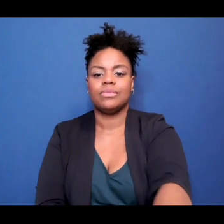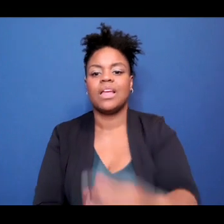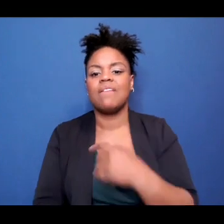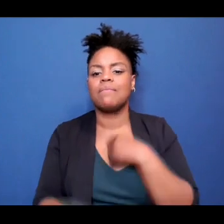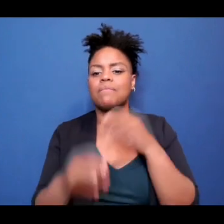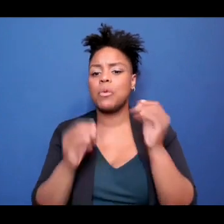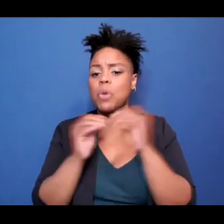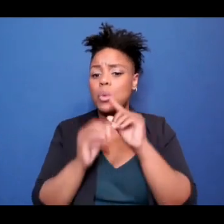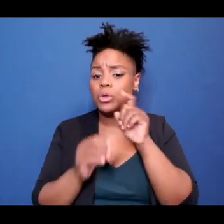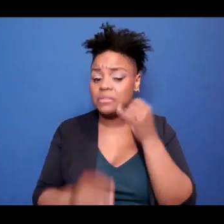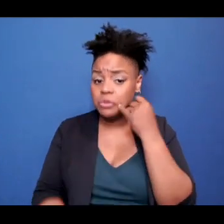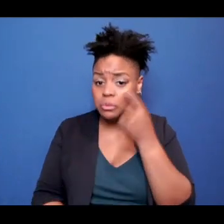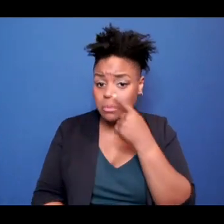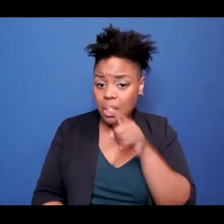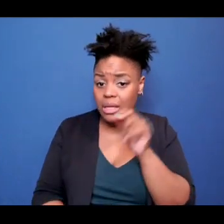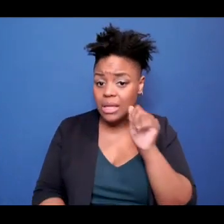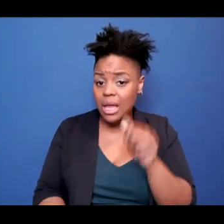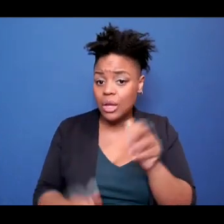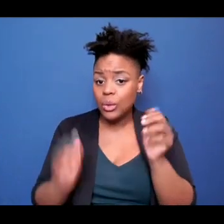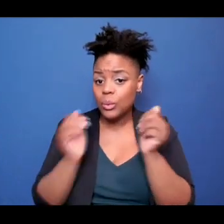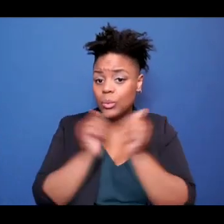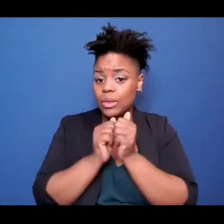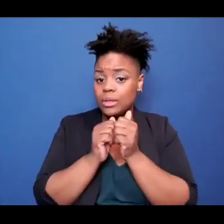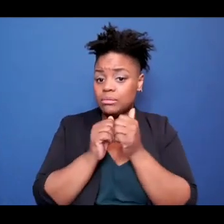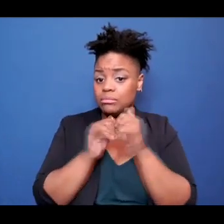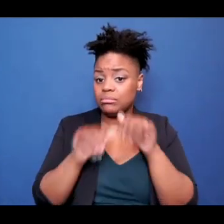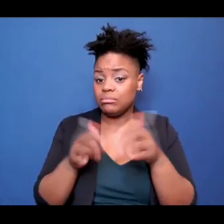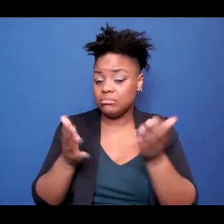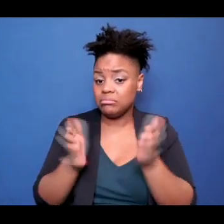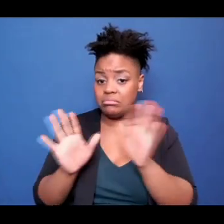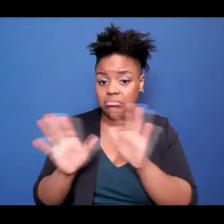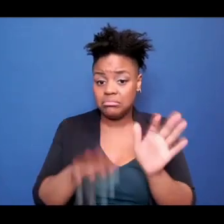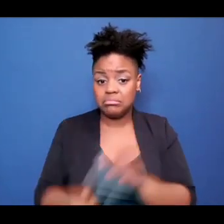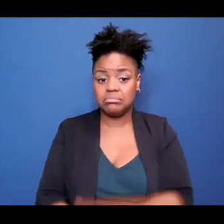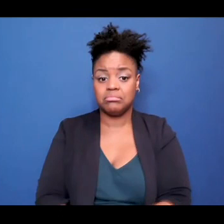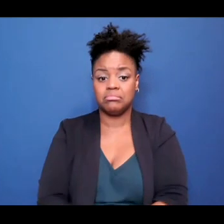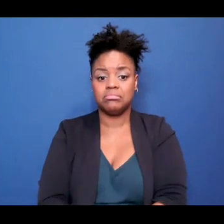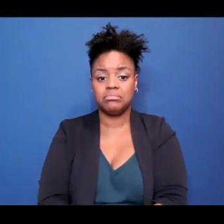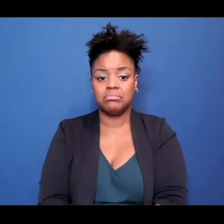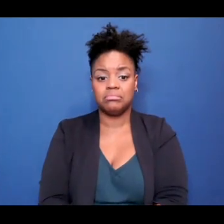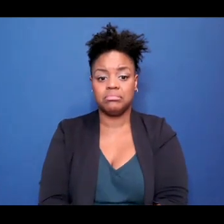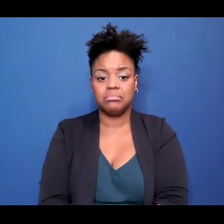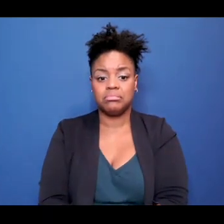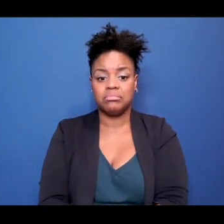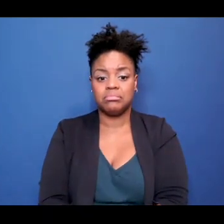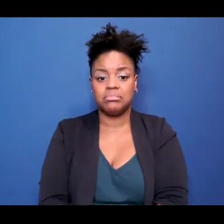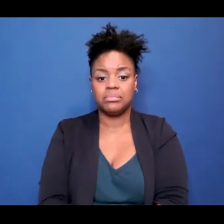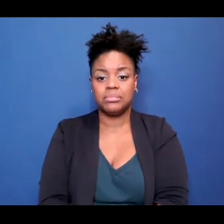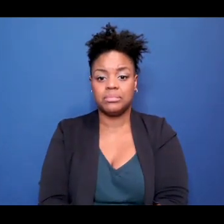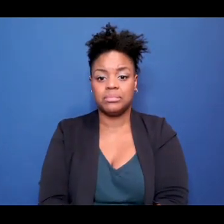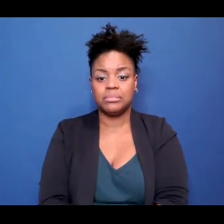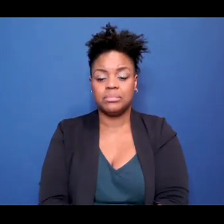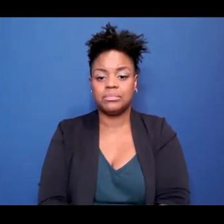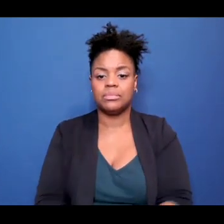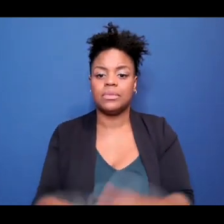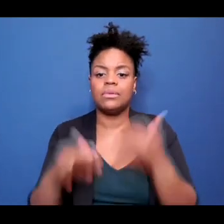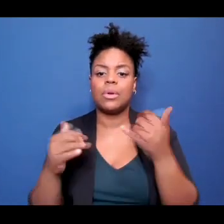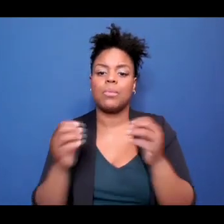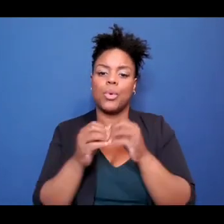WE HAVE A COUPLE MORE QUESTIONS, IF YOU DON'T MIND, AND YOU CAN STAY WITH US, WE WOULD BE GRATEFUL.